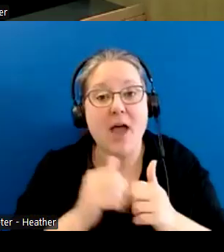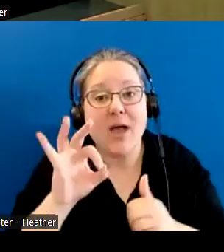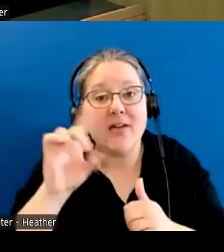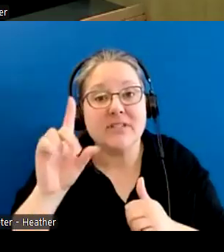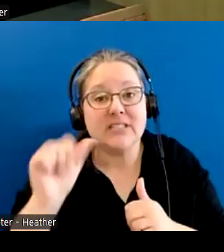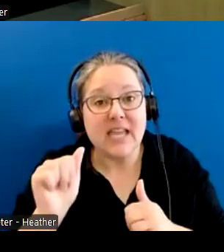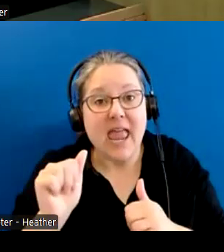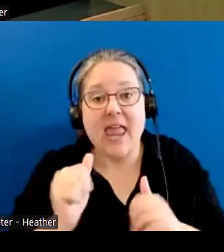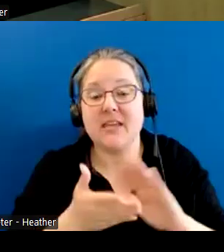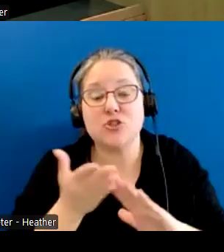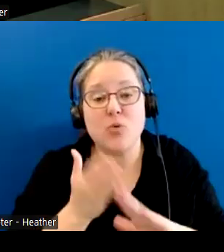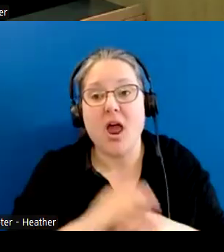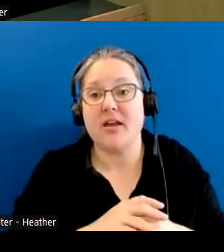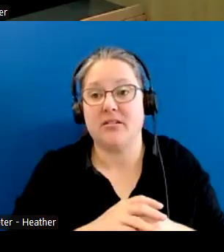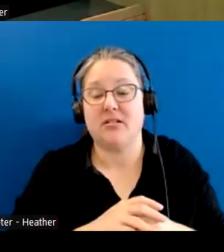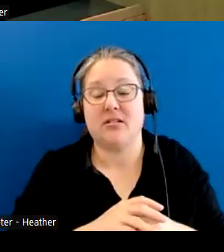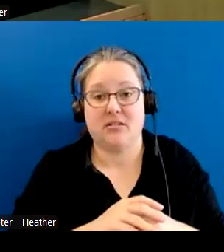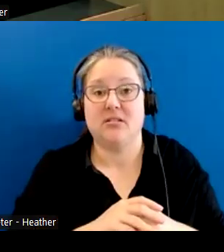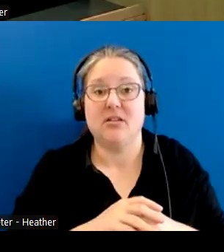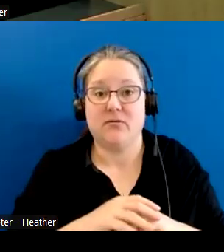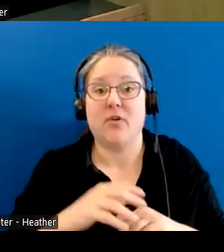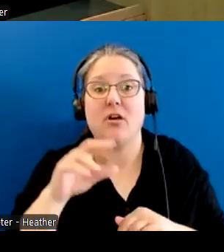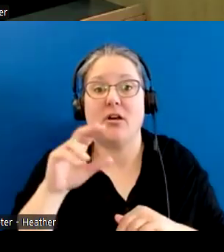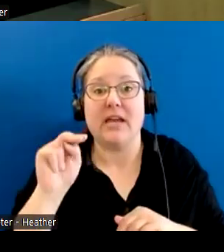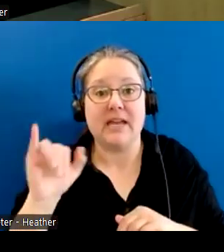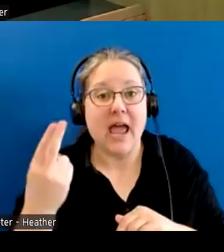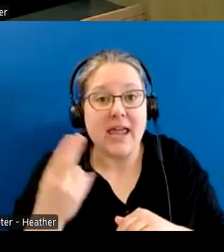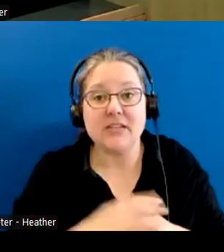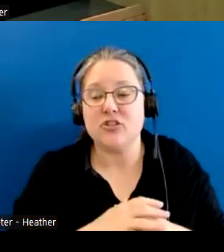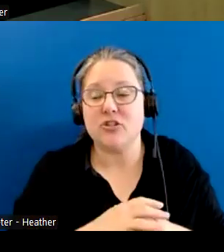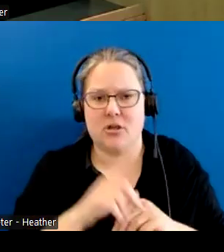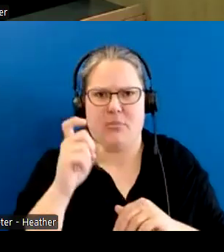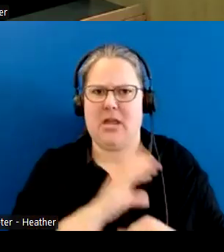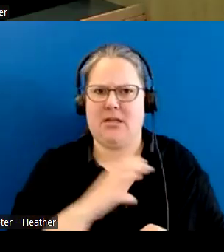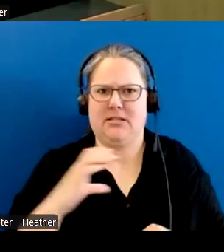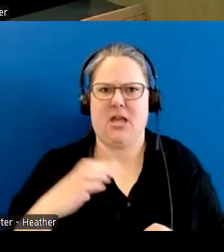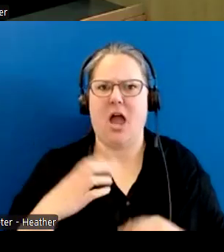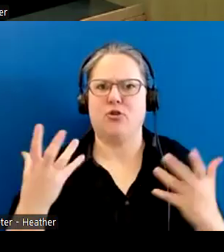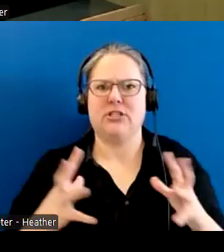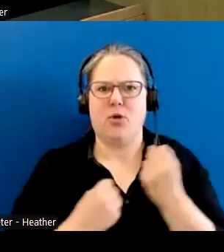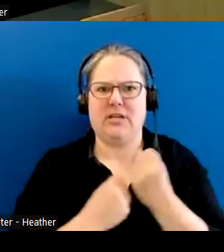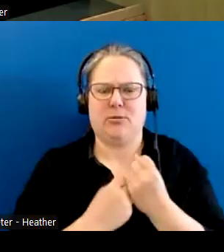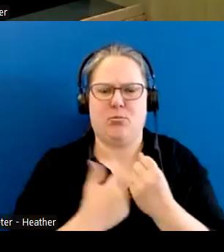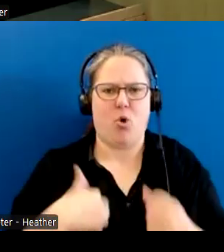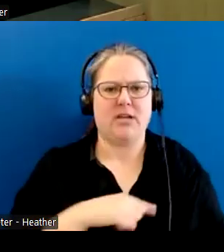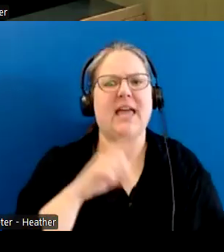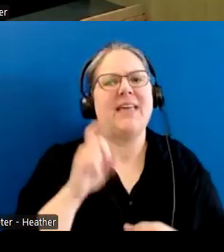FDA is being run um but definitely NIH because Congress is already on our side they just need